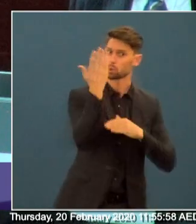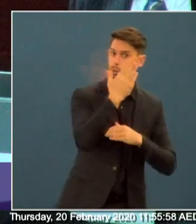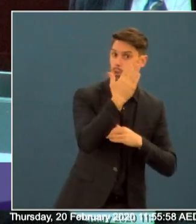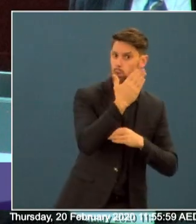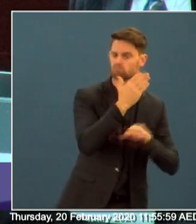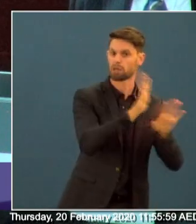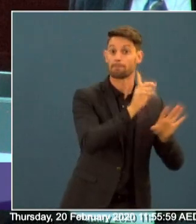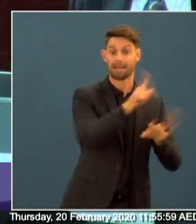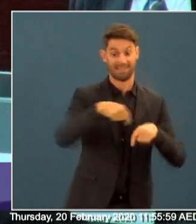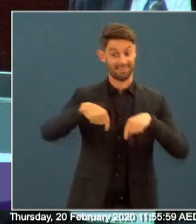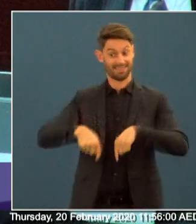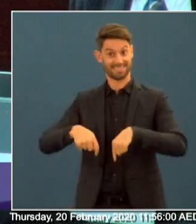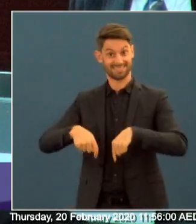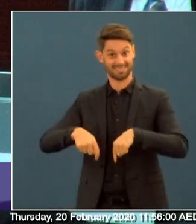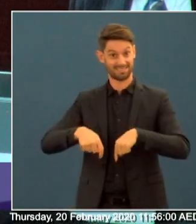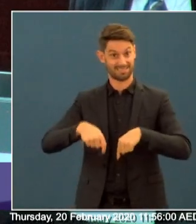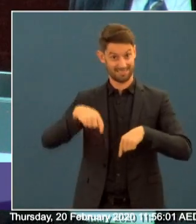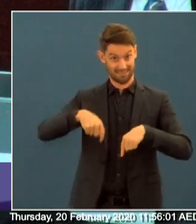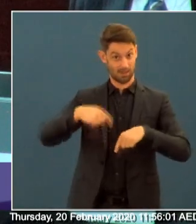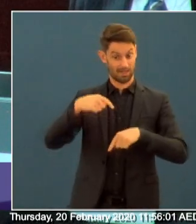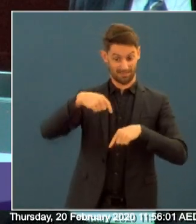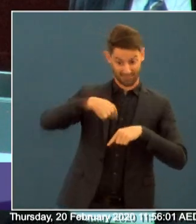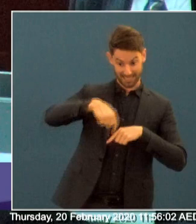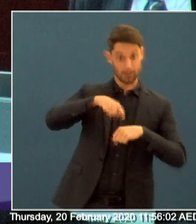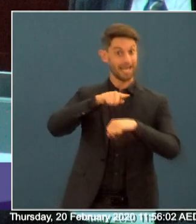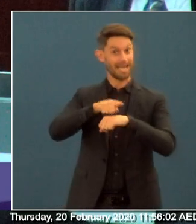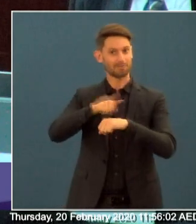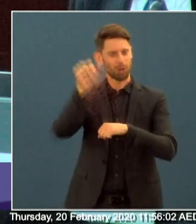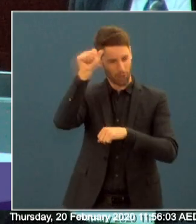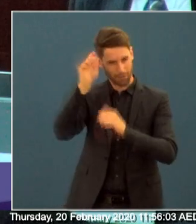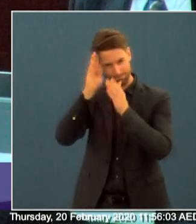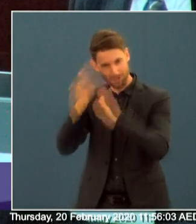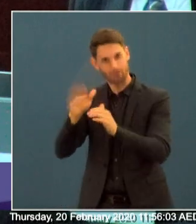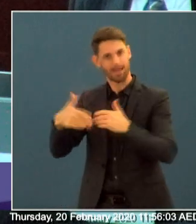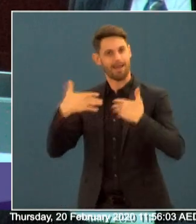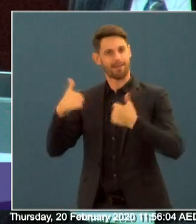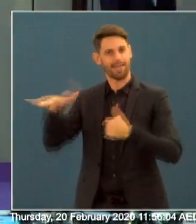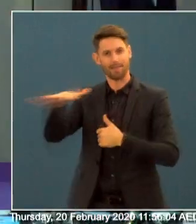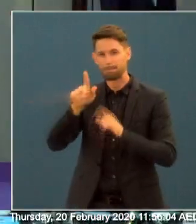And I will focus Professor Trollor on health, but I thought it was appropriate to ask that question now. Thank you.